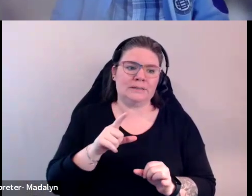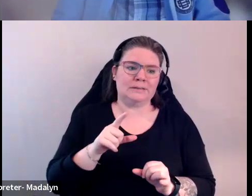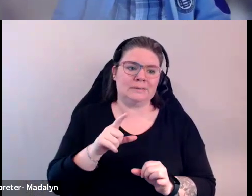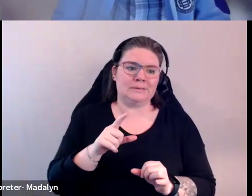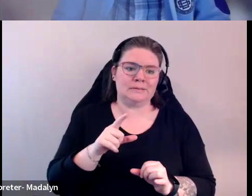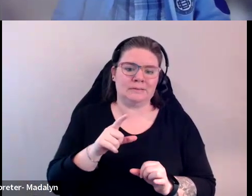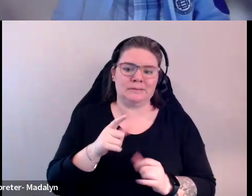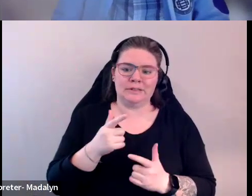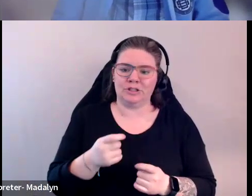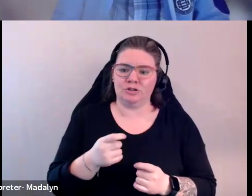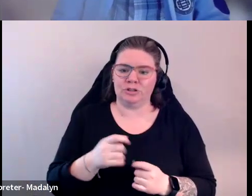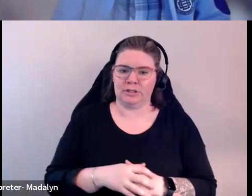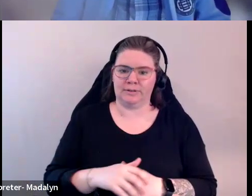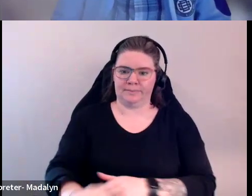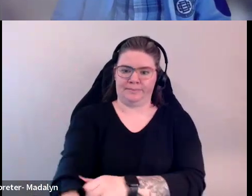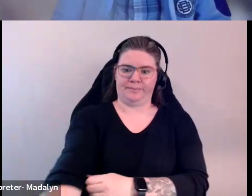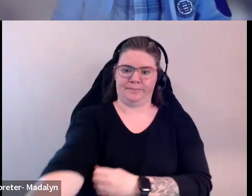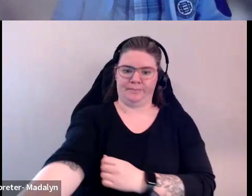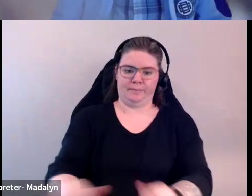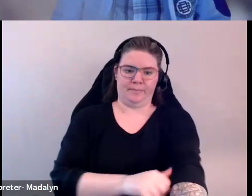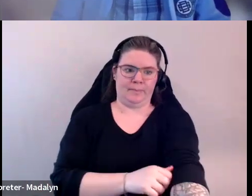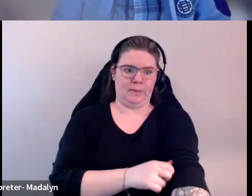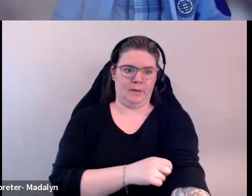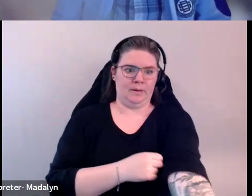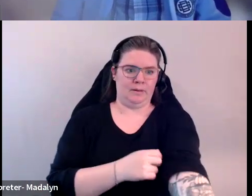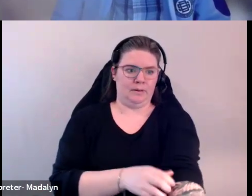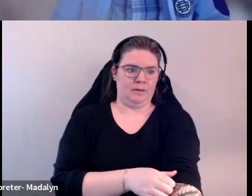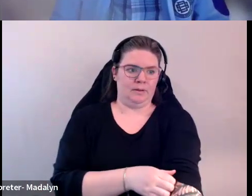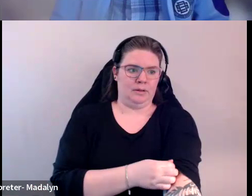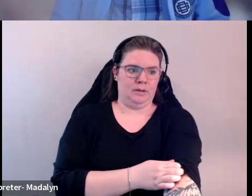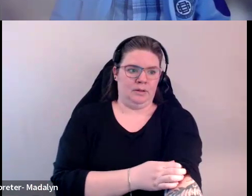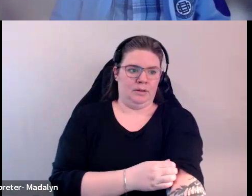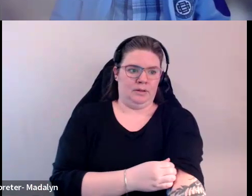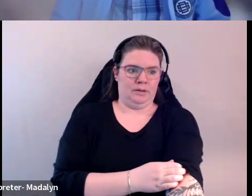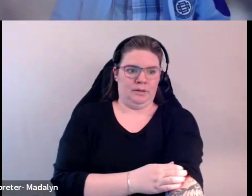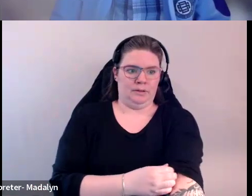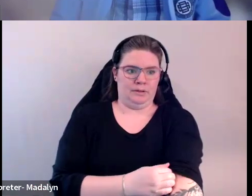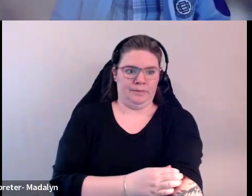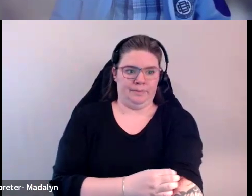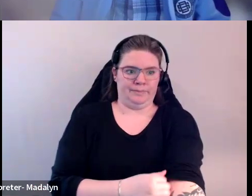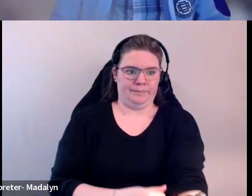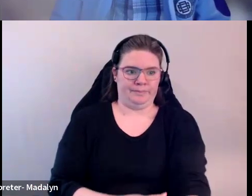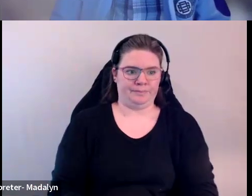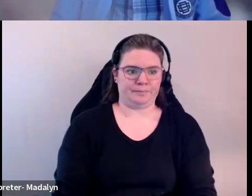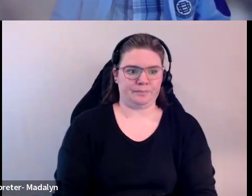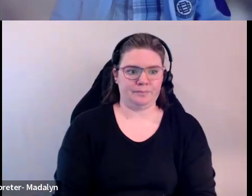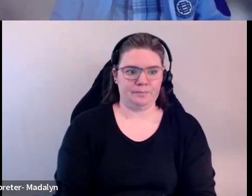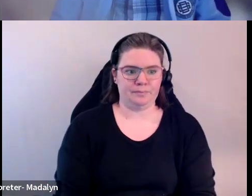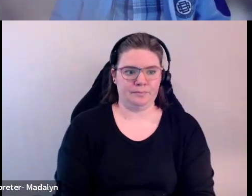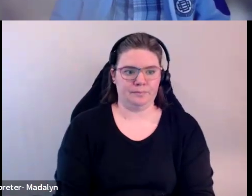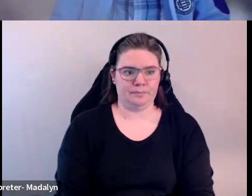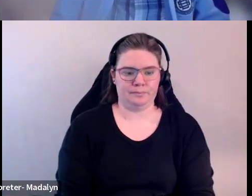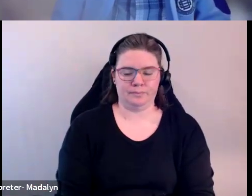Tom Olin: I'll be doing a workshop that April and not April nickel on on the Dma stuff. But